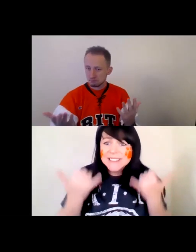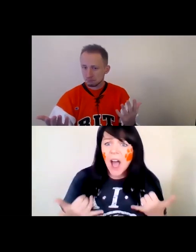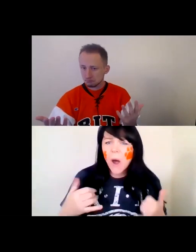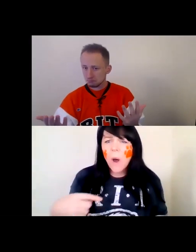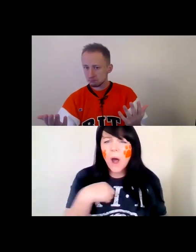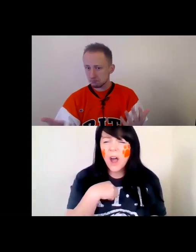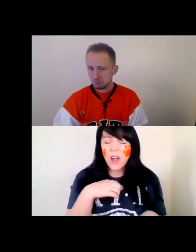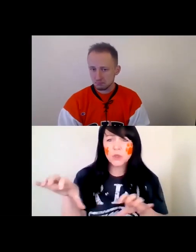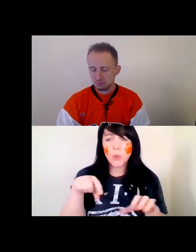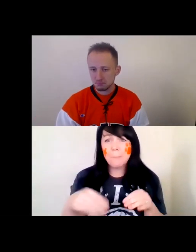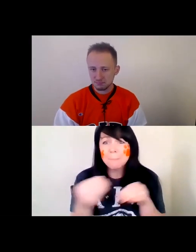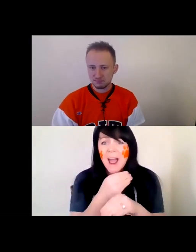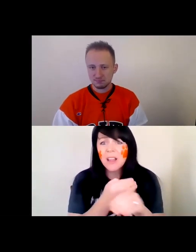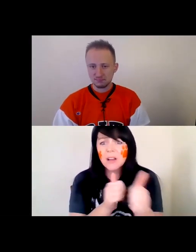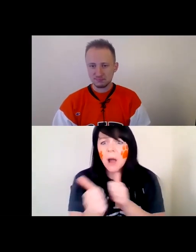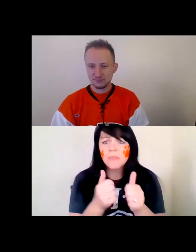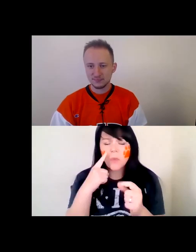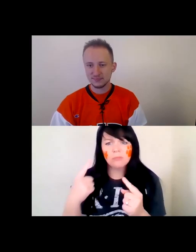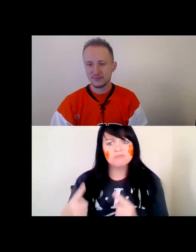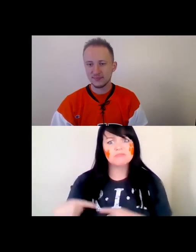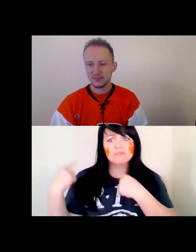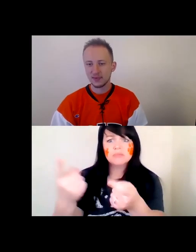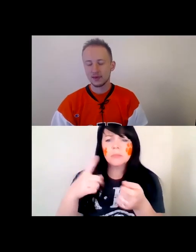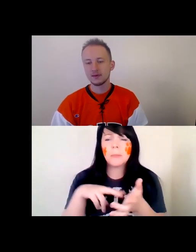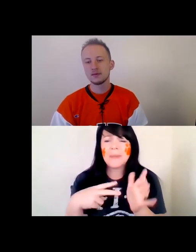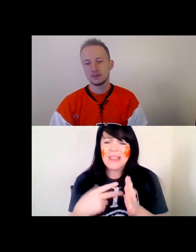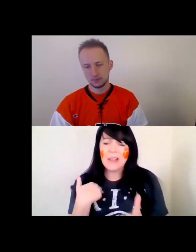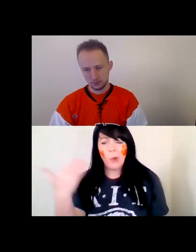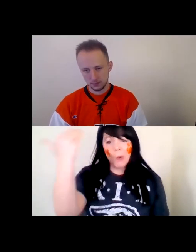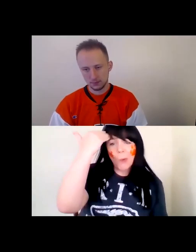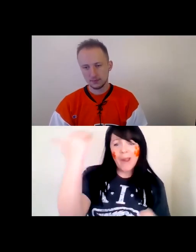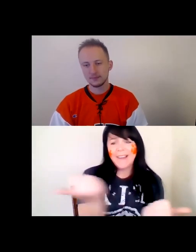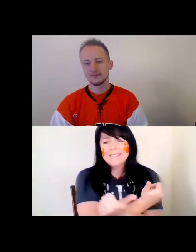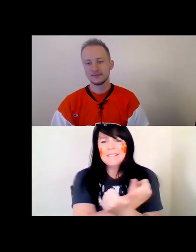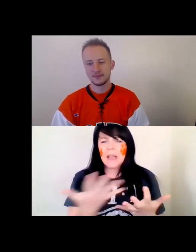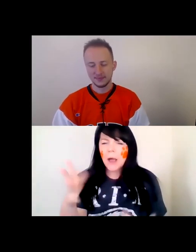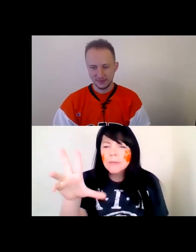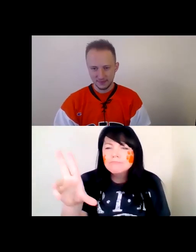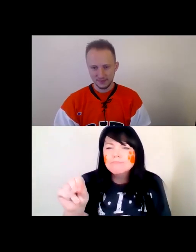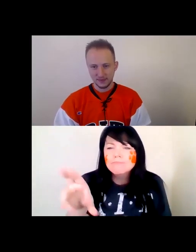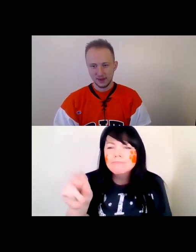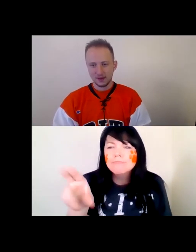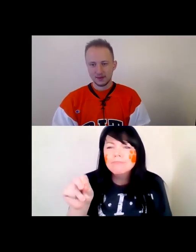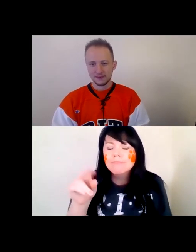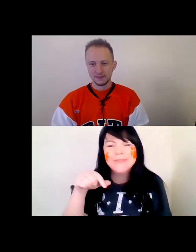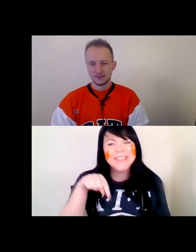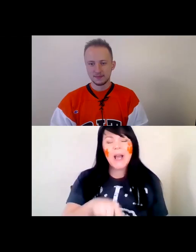Michelle: All right, now I’ve done the Math Competition for a while. Does that mean I know everything? NO!